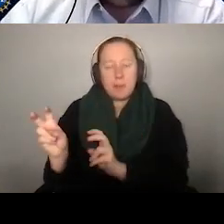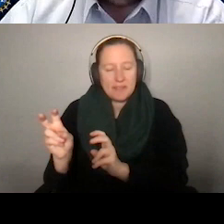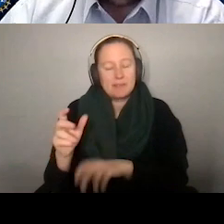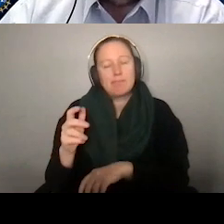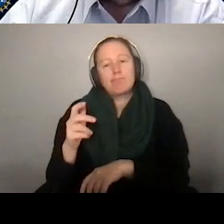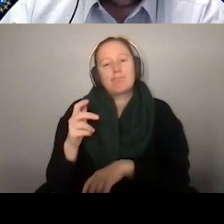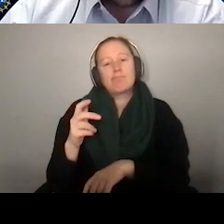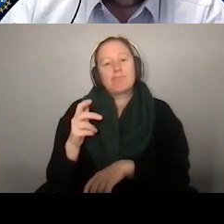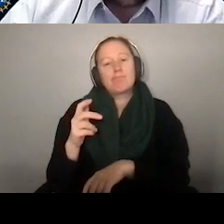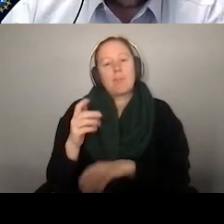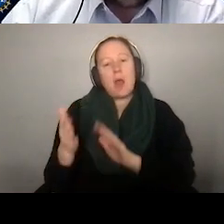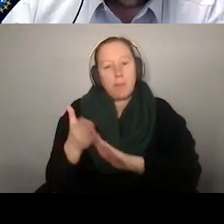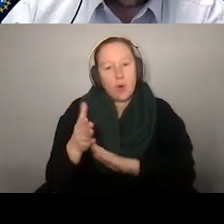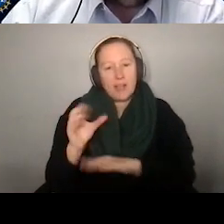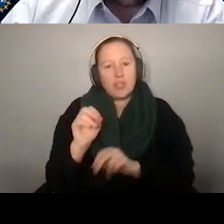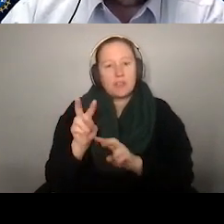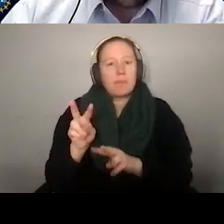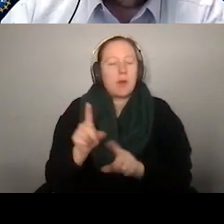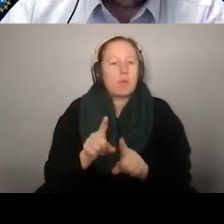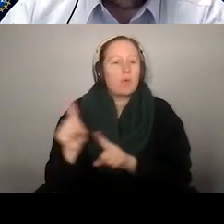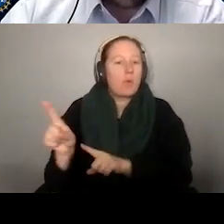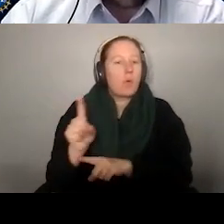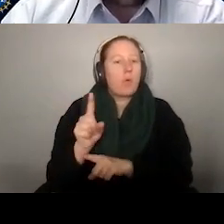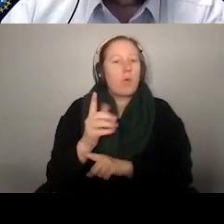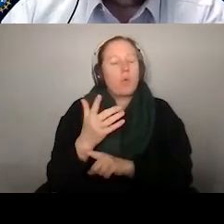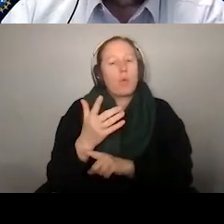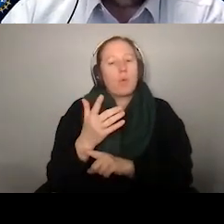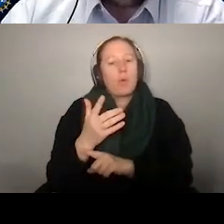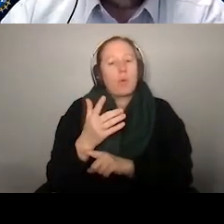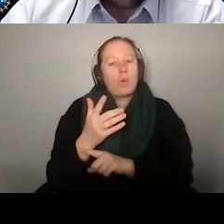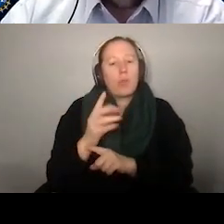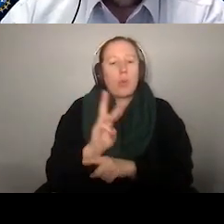I would encourage you to please check out our payments and analytics branch website